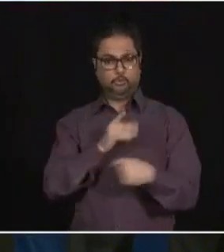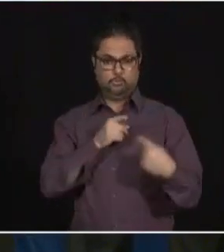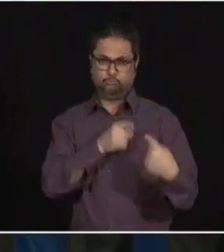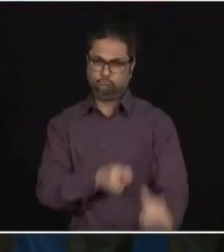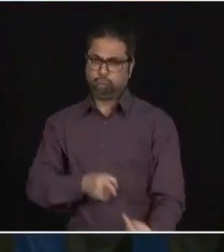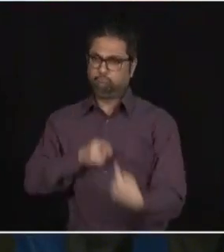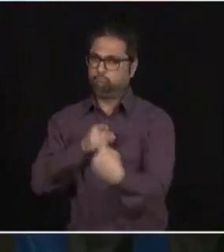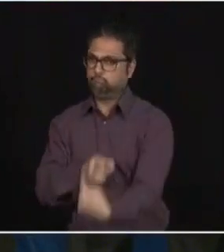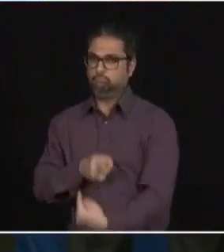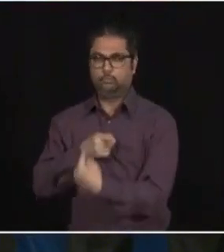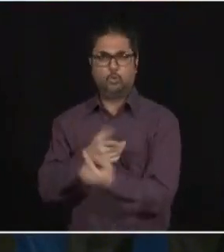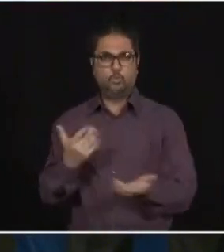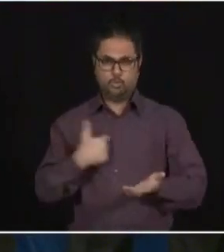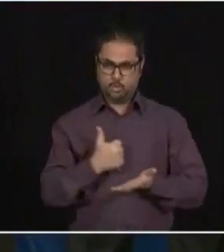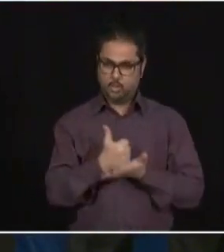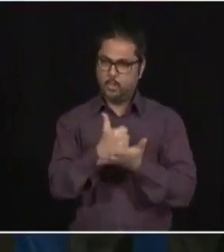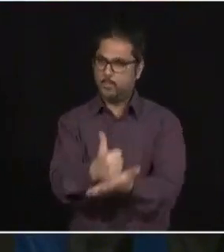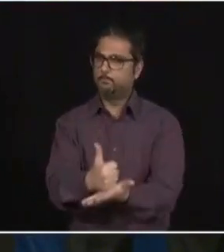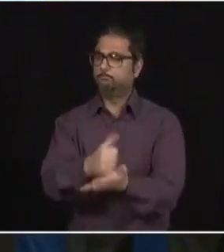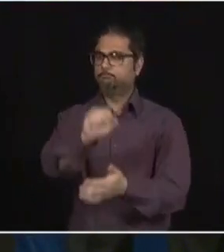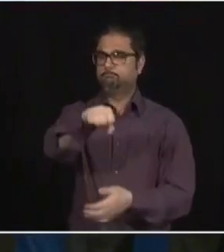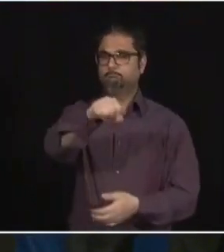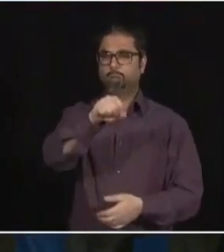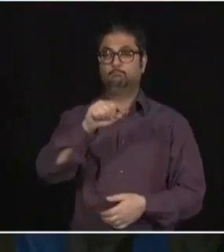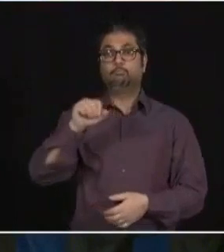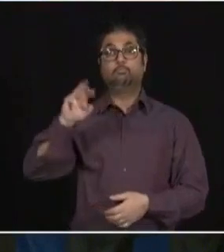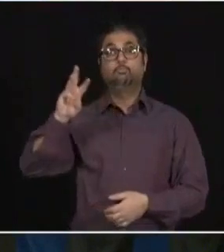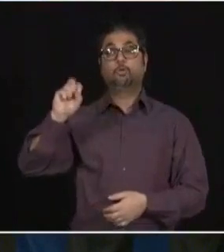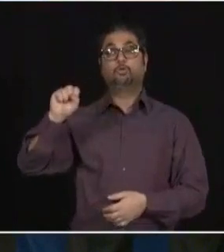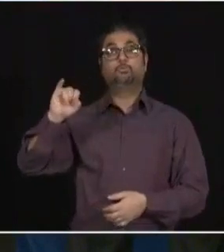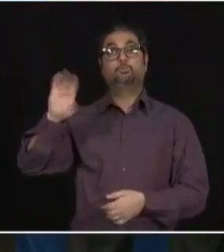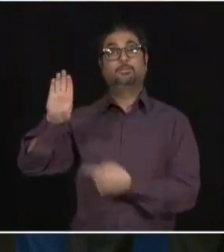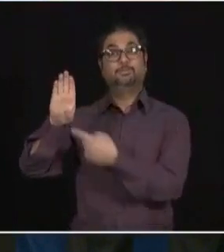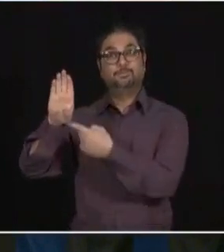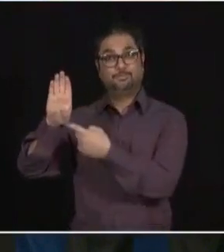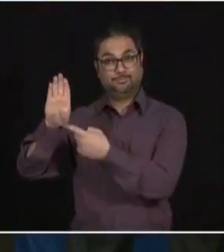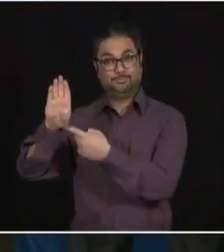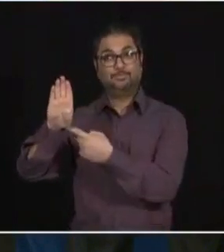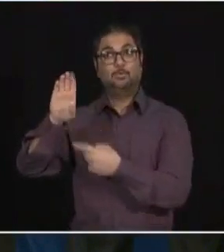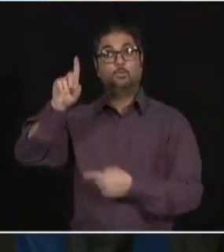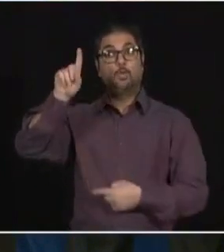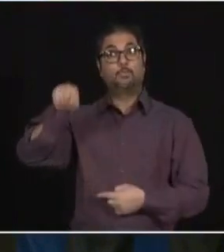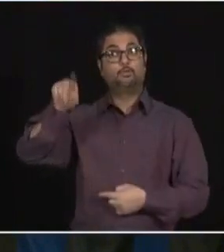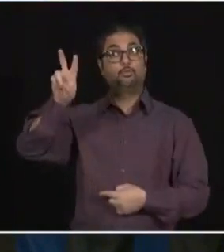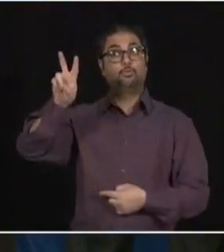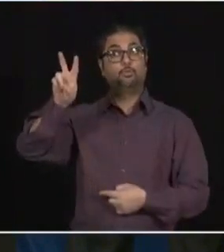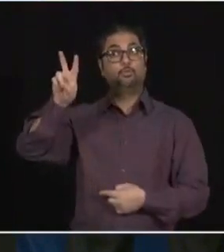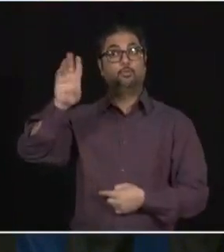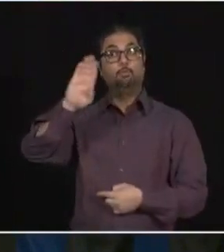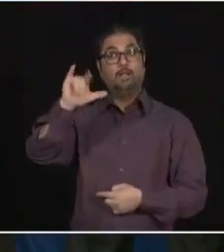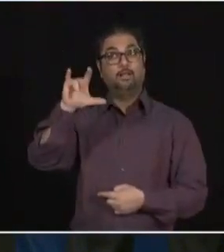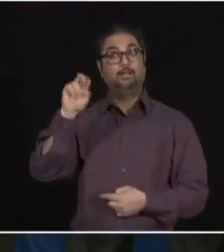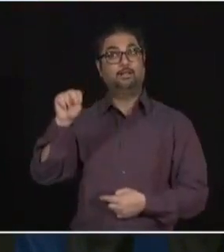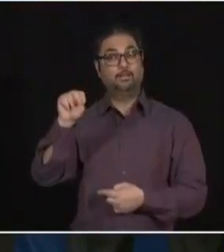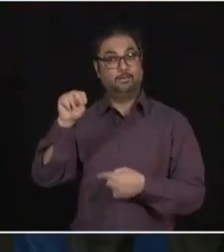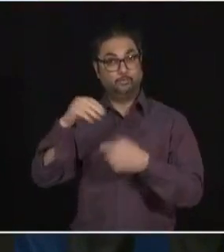We'll do everything we can. We've lowered WSIB premiers by $1.2 billion. Thinking that we can do, we're going to